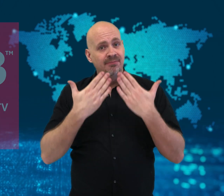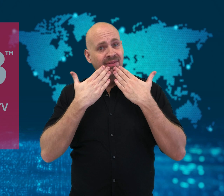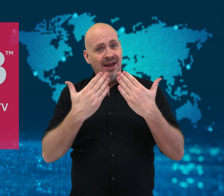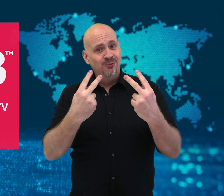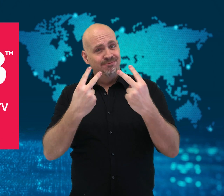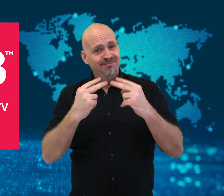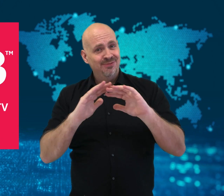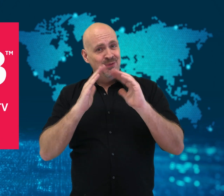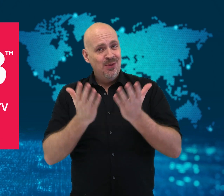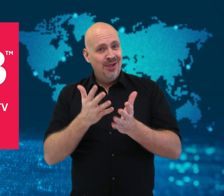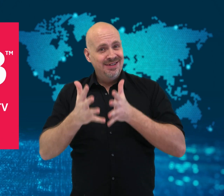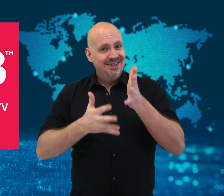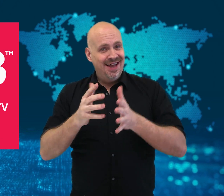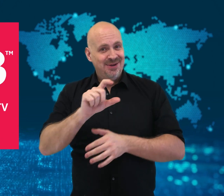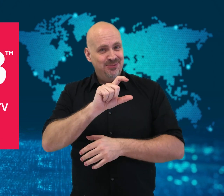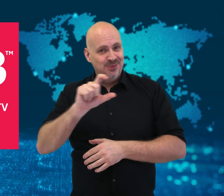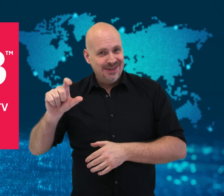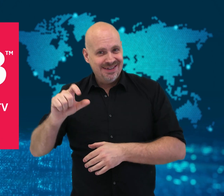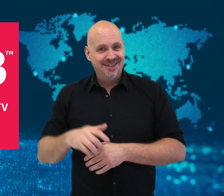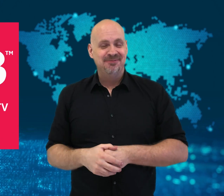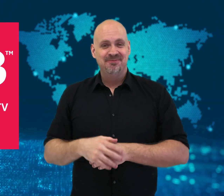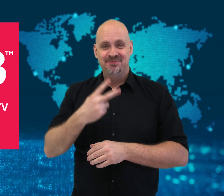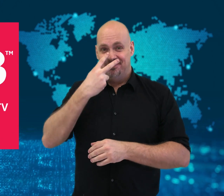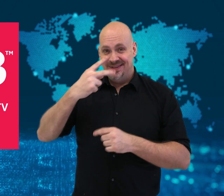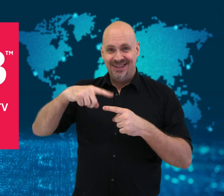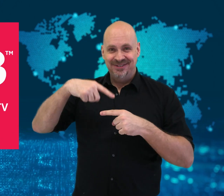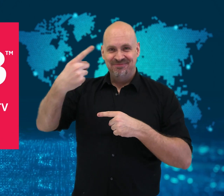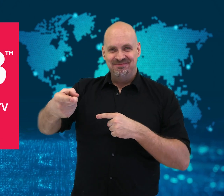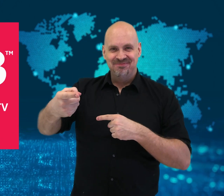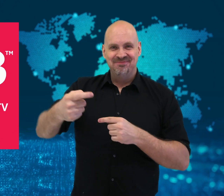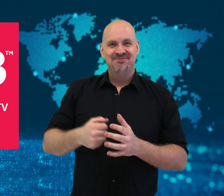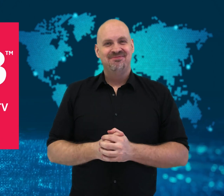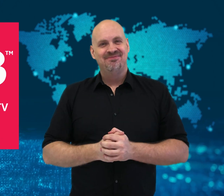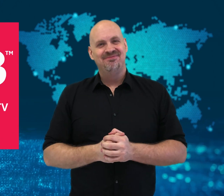Thank you for watching WorldSign Week and see you next time!